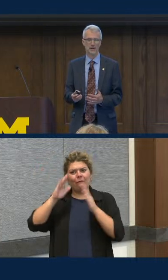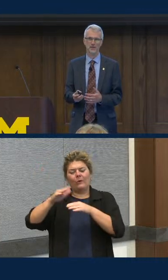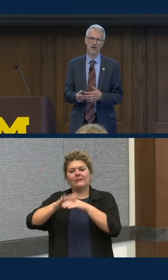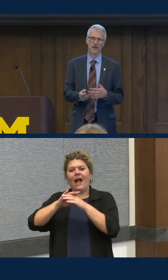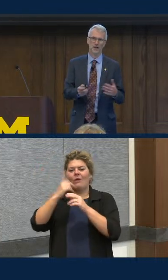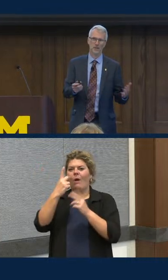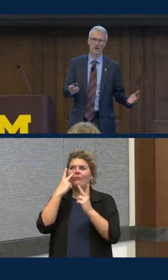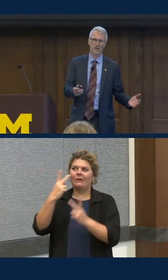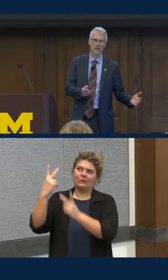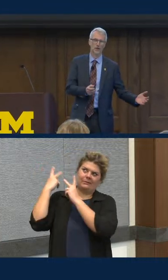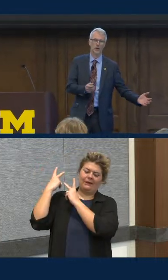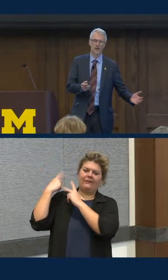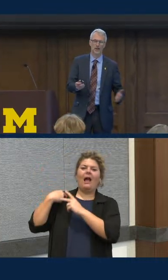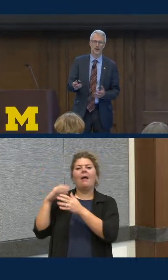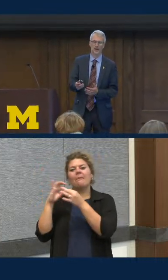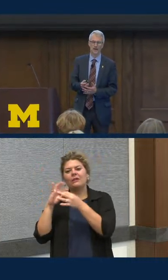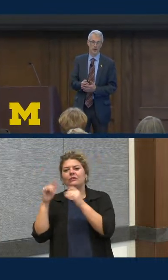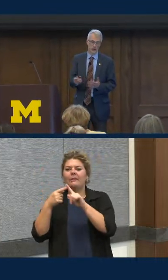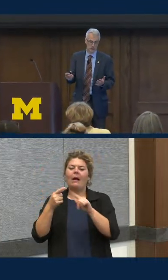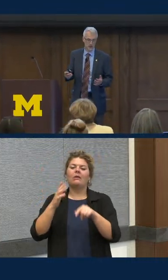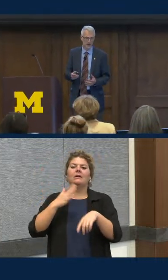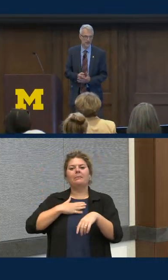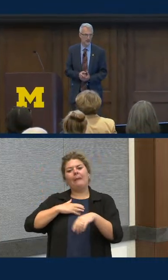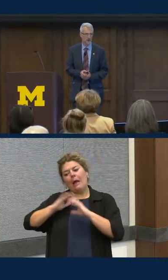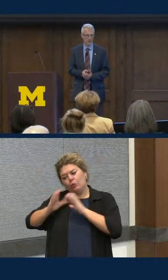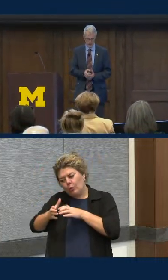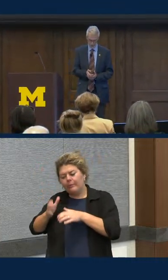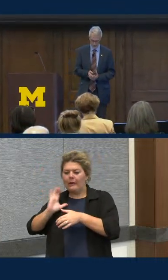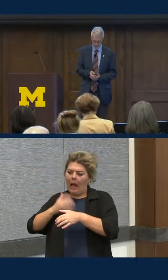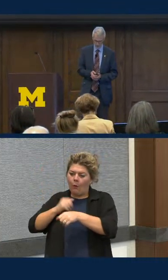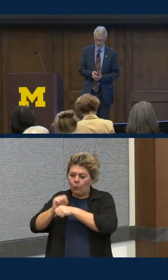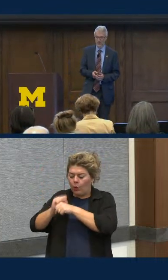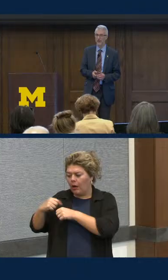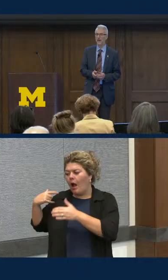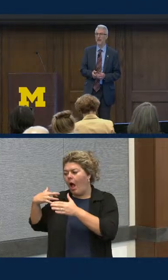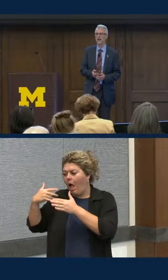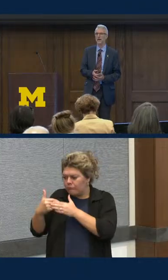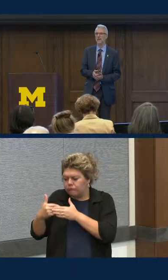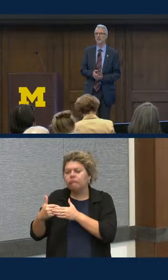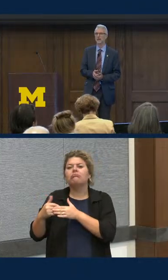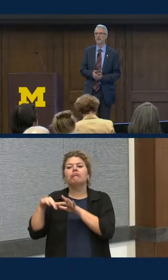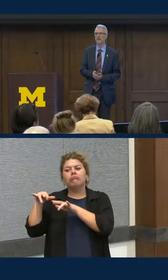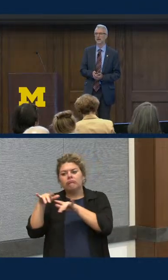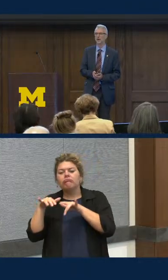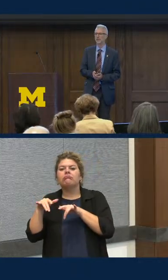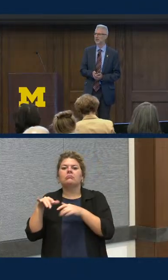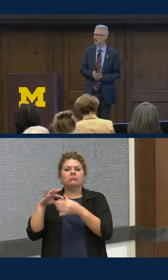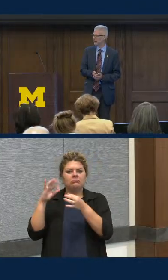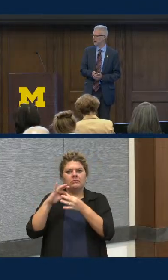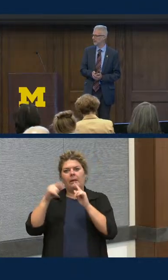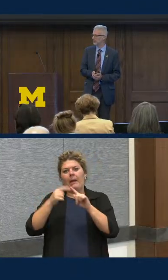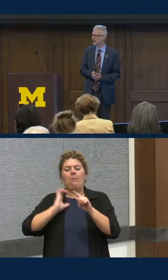talking about the work that my group and I had done to that point and talking a lot about my